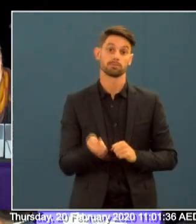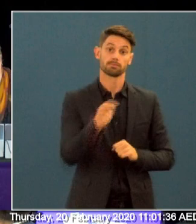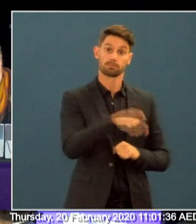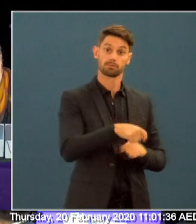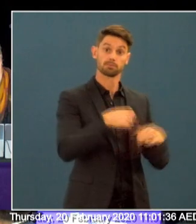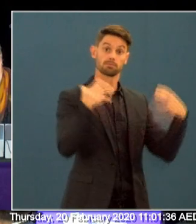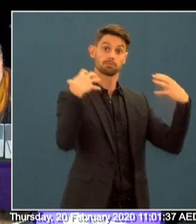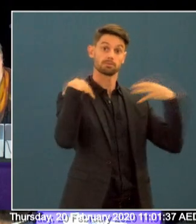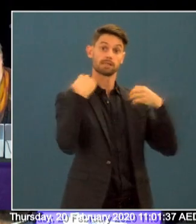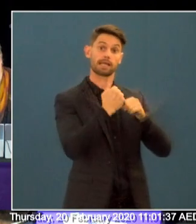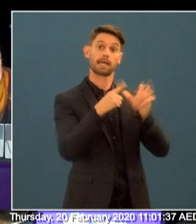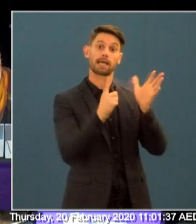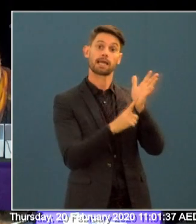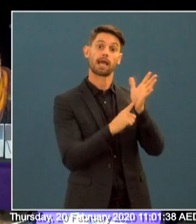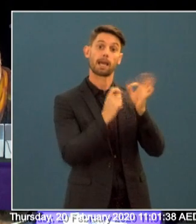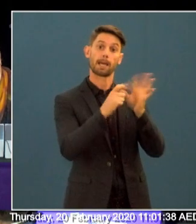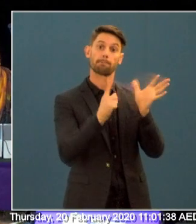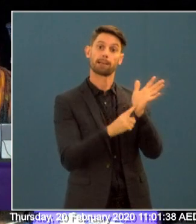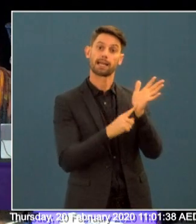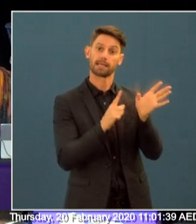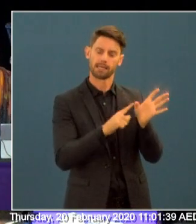of disability and the social model of disability.